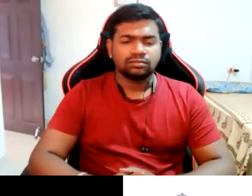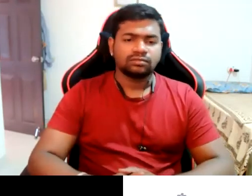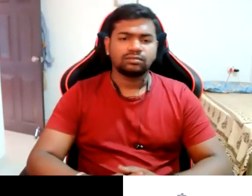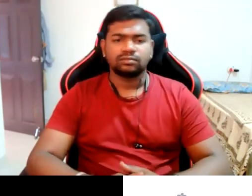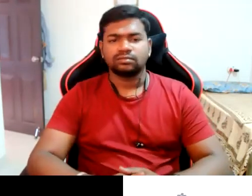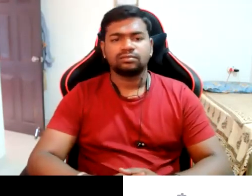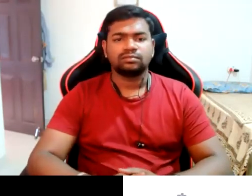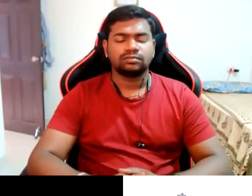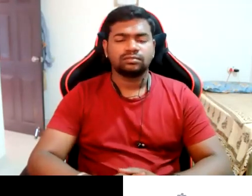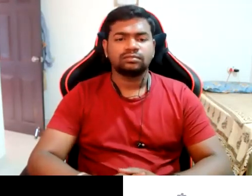Thank you.